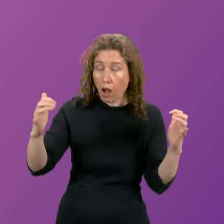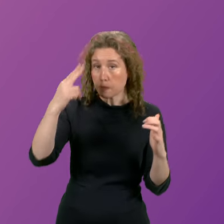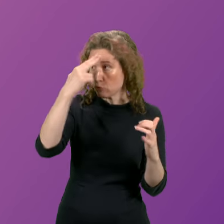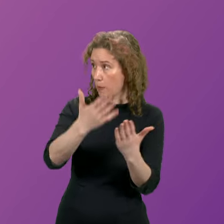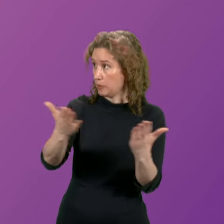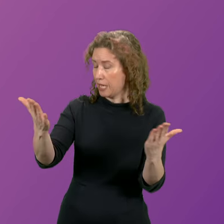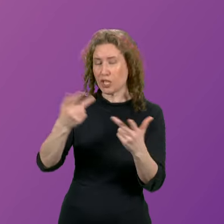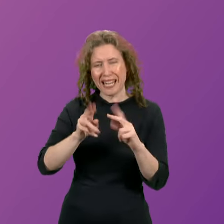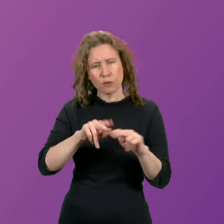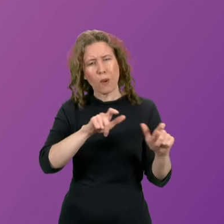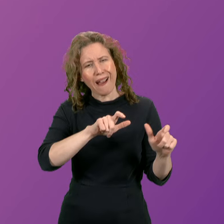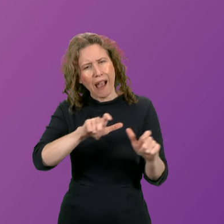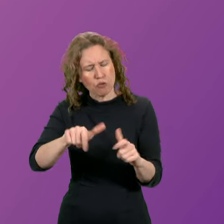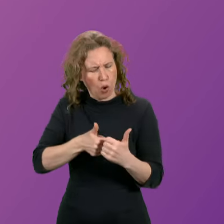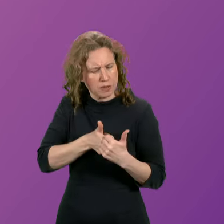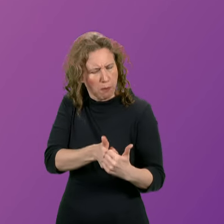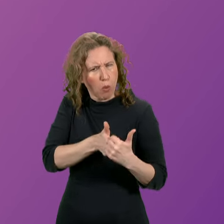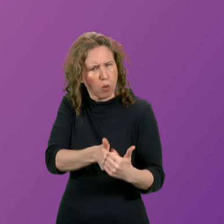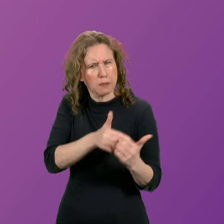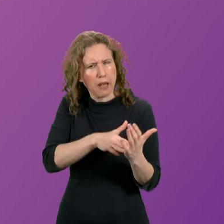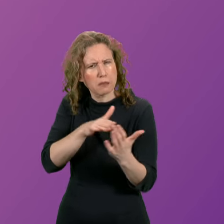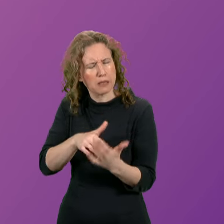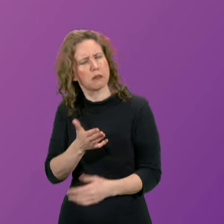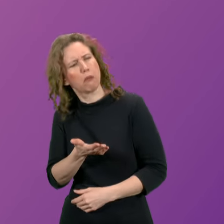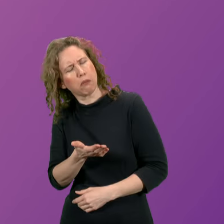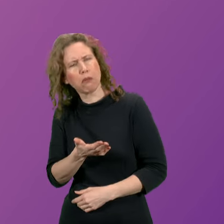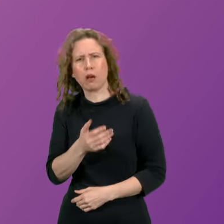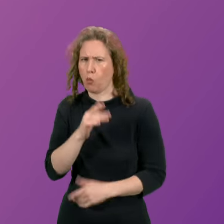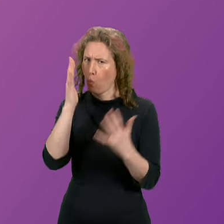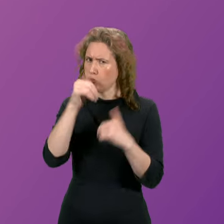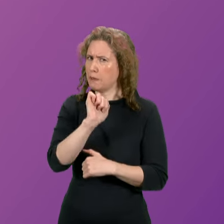if he continues down the route that he seems to be going down. Let me be clear that if our